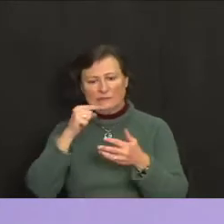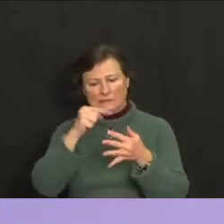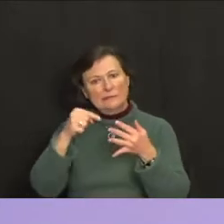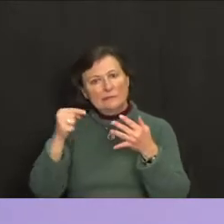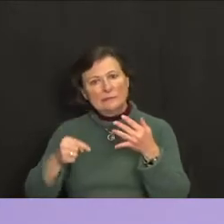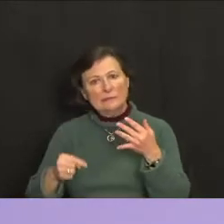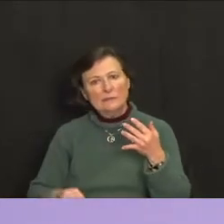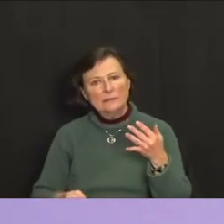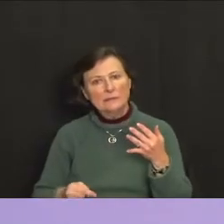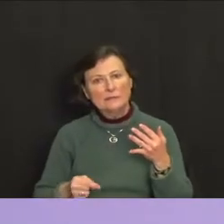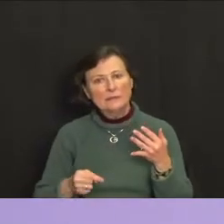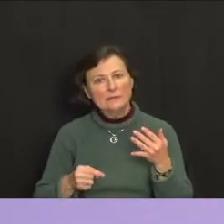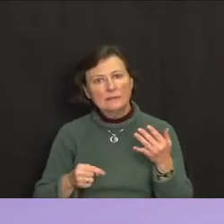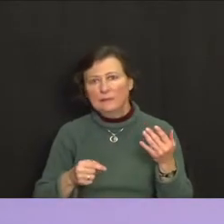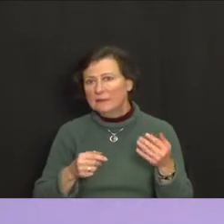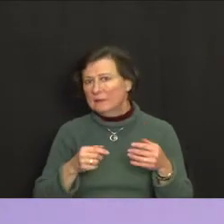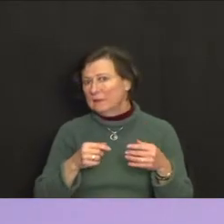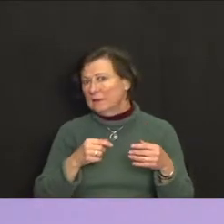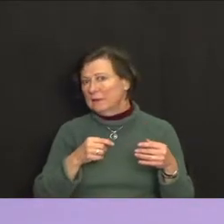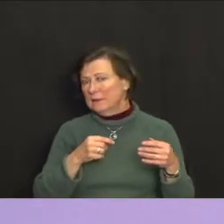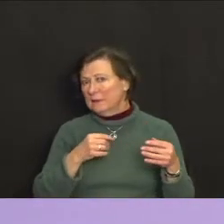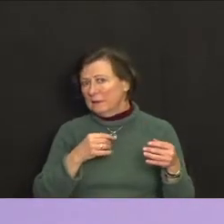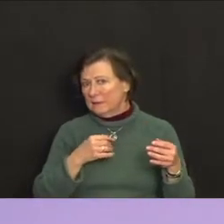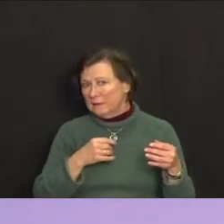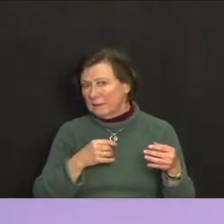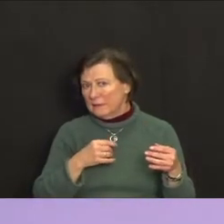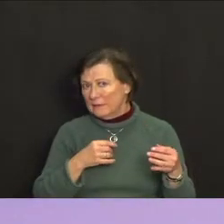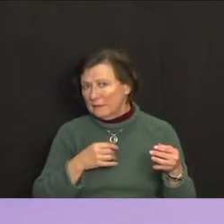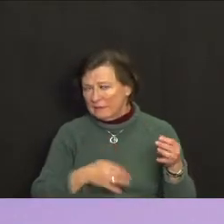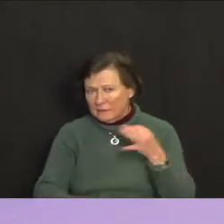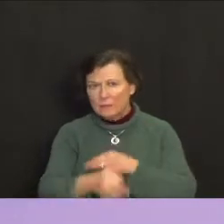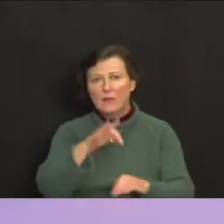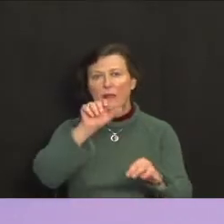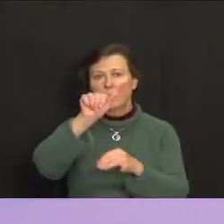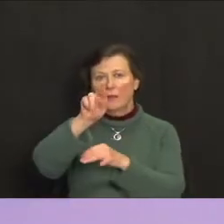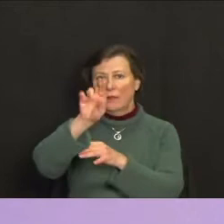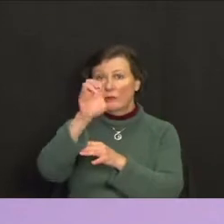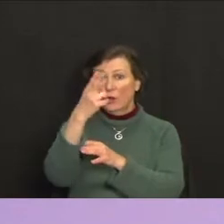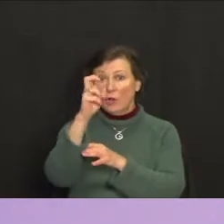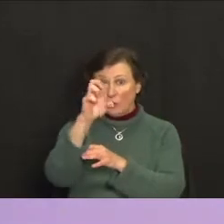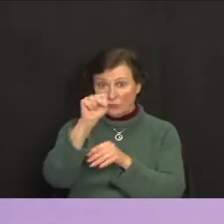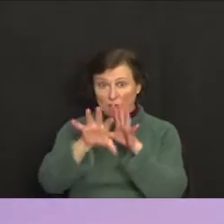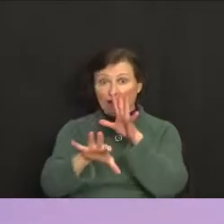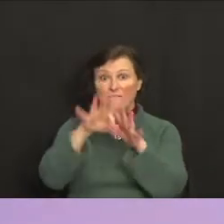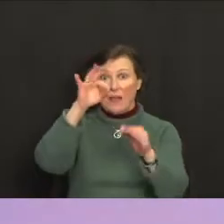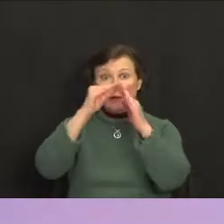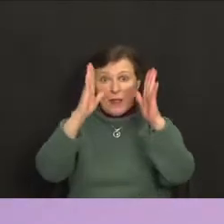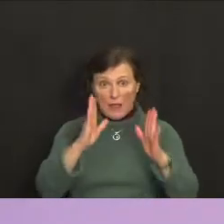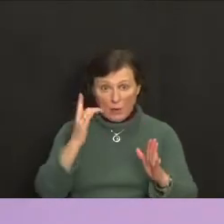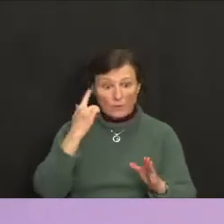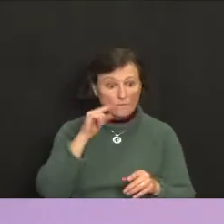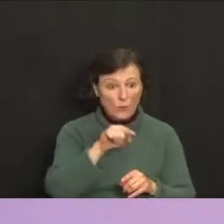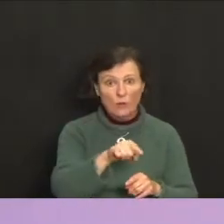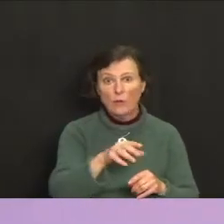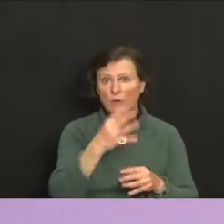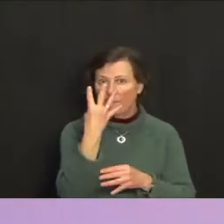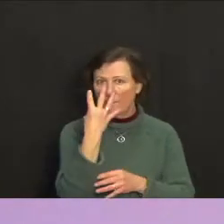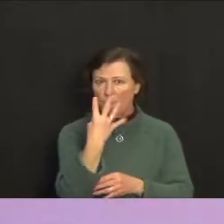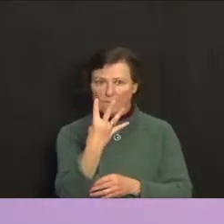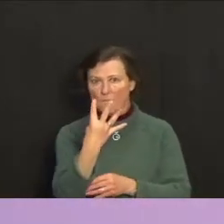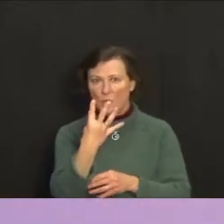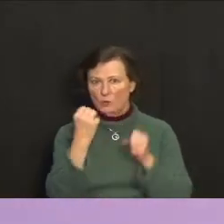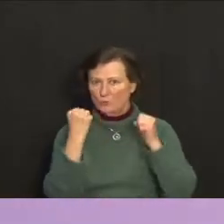spite of archer's finding, Arches finding housing for her and four fierce women and one tenacious